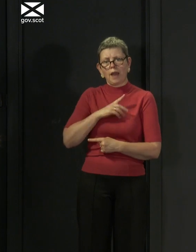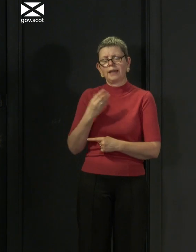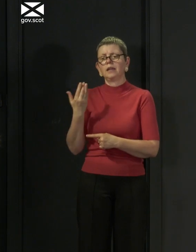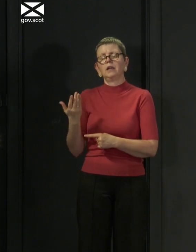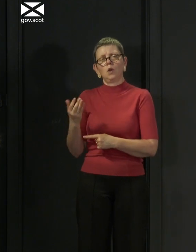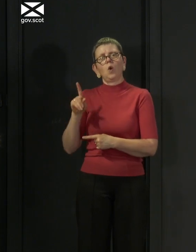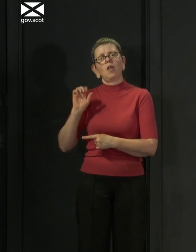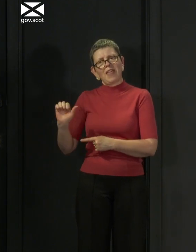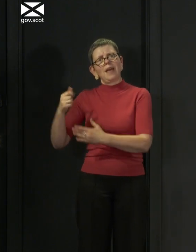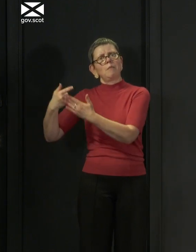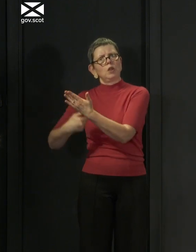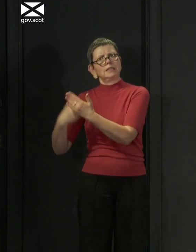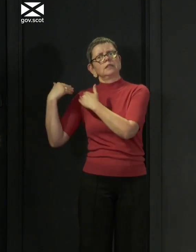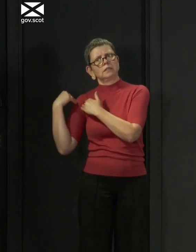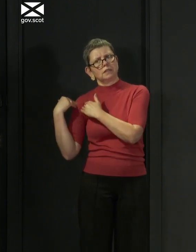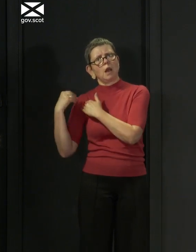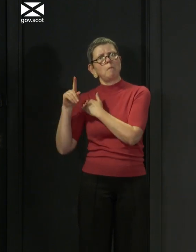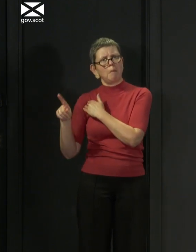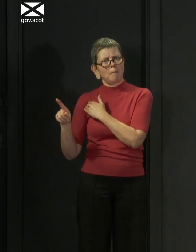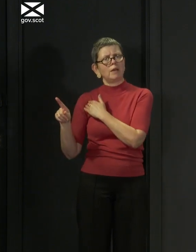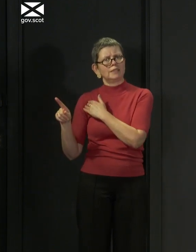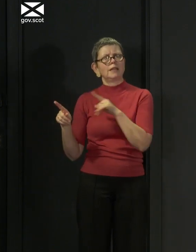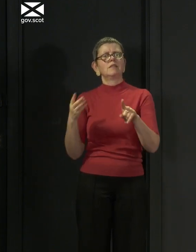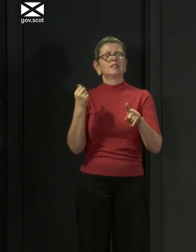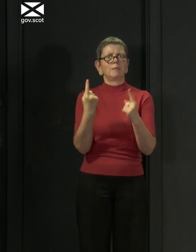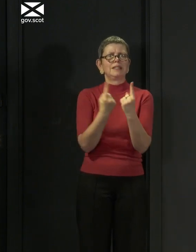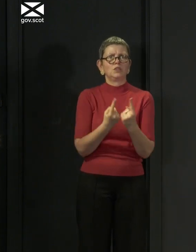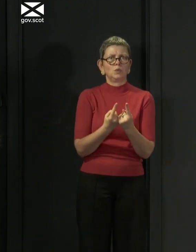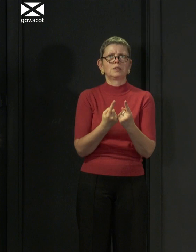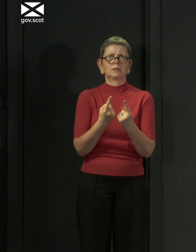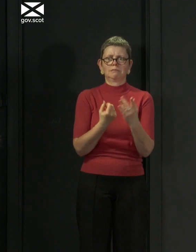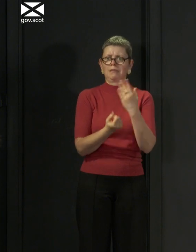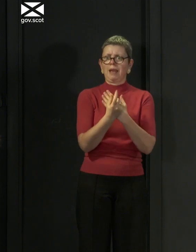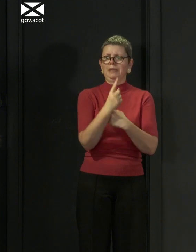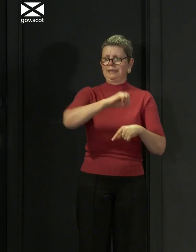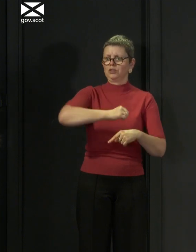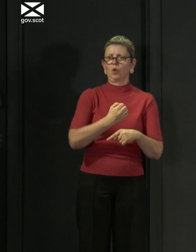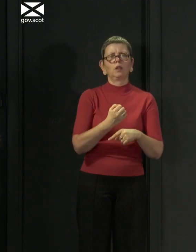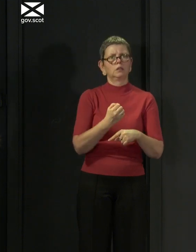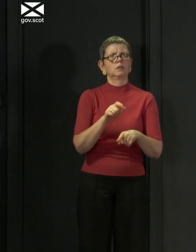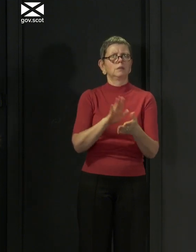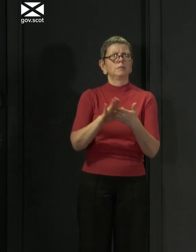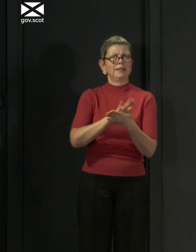is a reserved matter generally, in terms of port health for example, would fall very much to the Scottish government and our partners to implement.